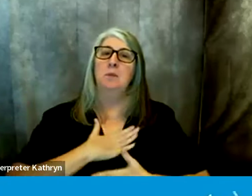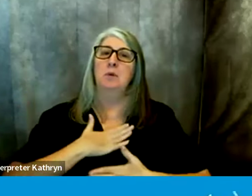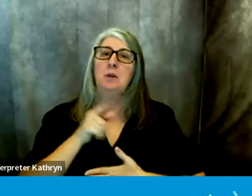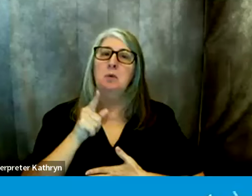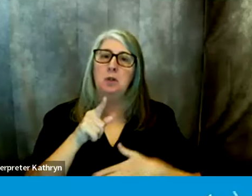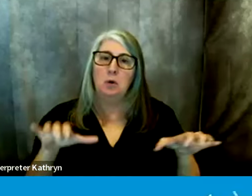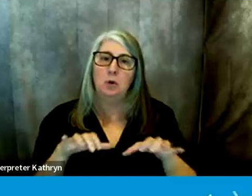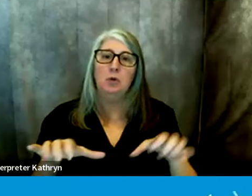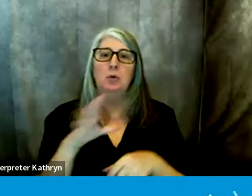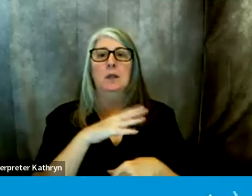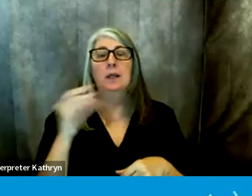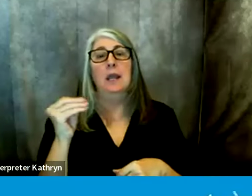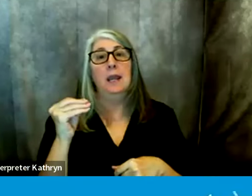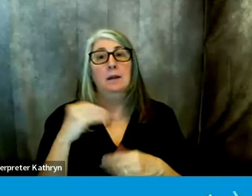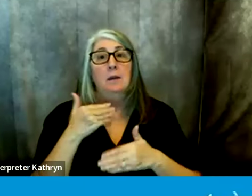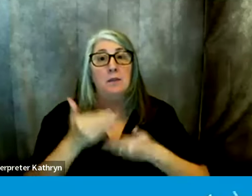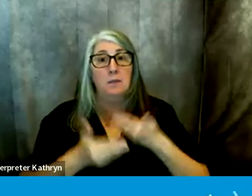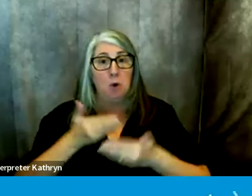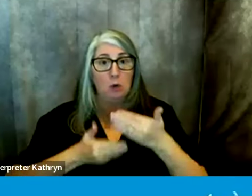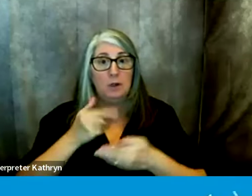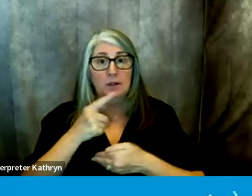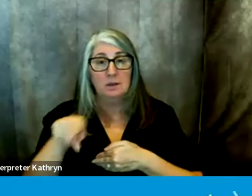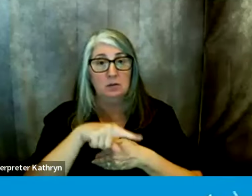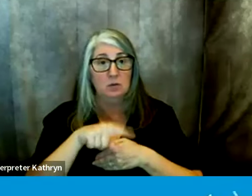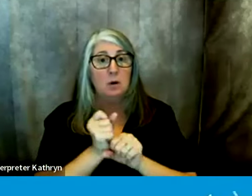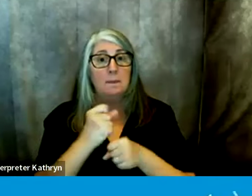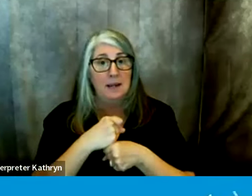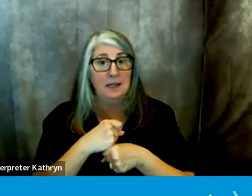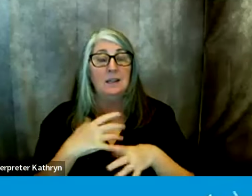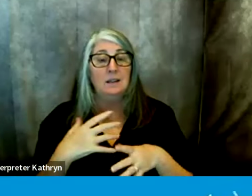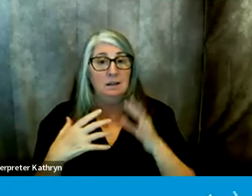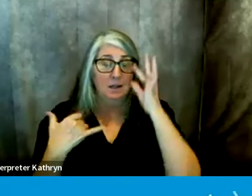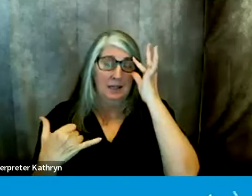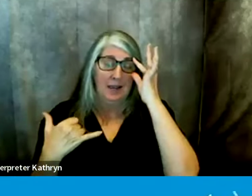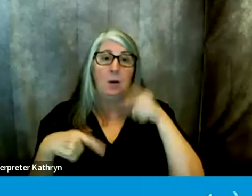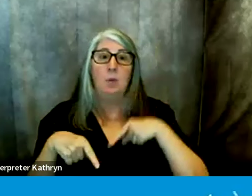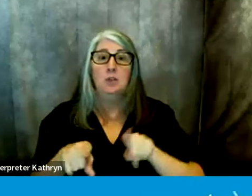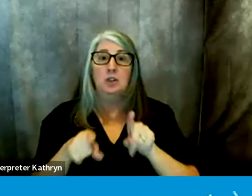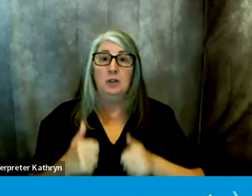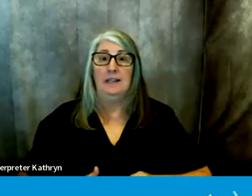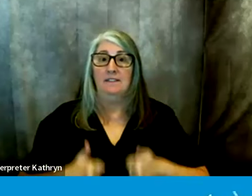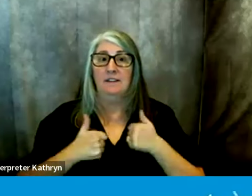and the progress that you are making in this when you're living it. One day is a day too long.